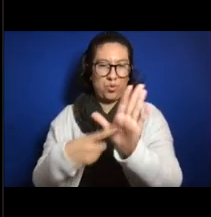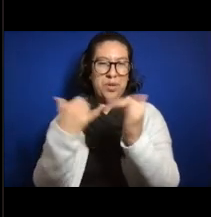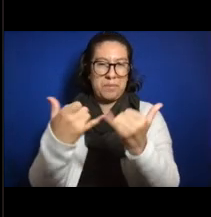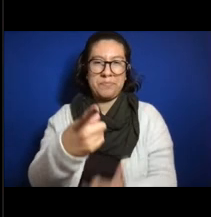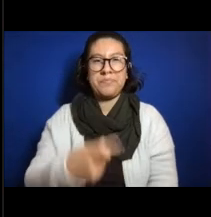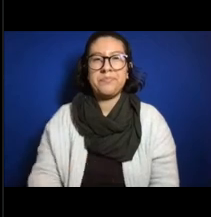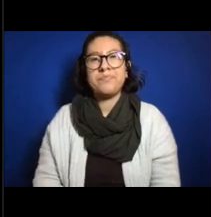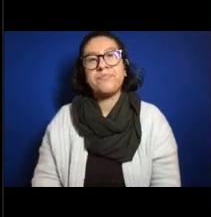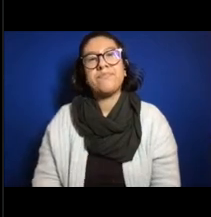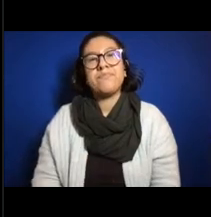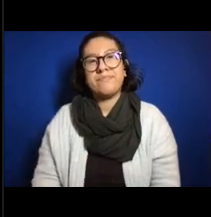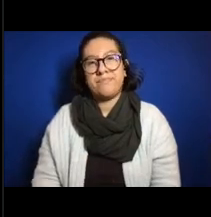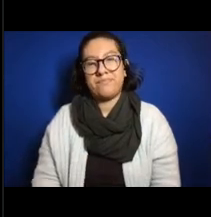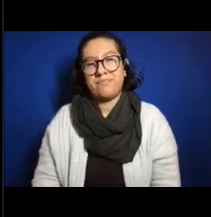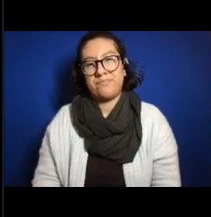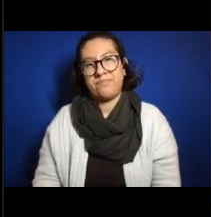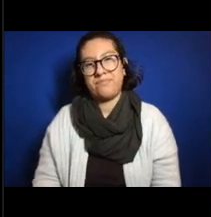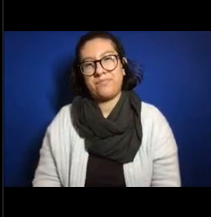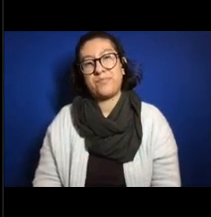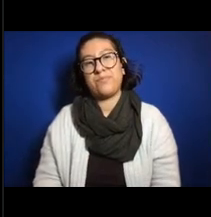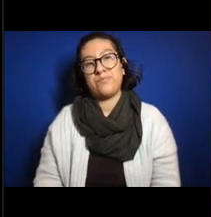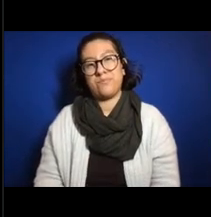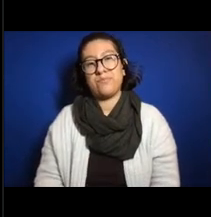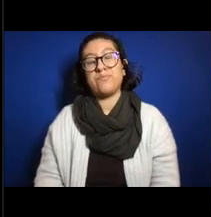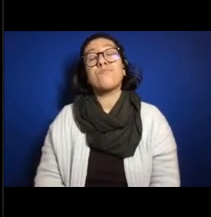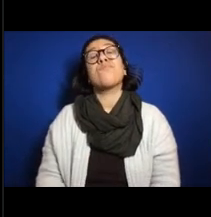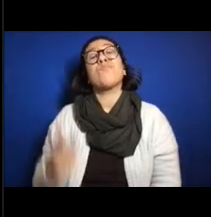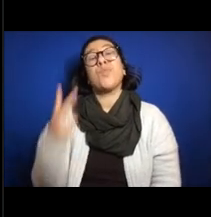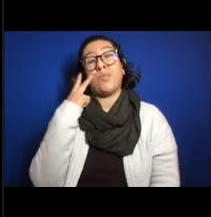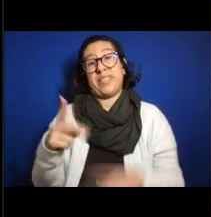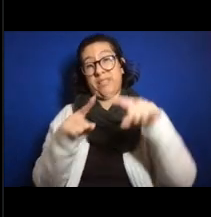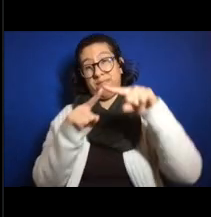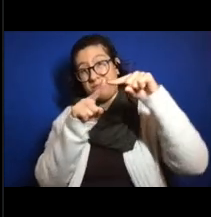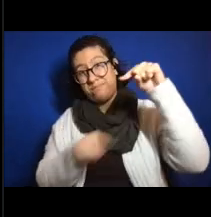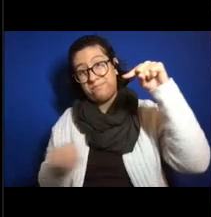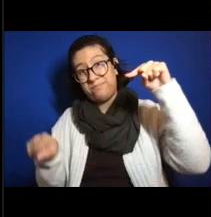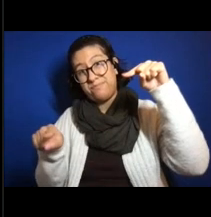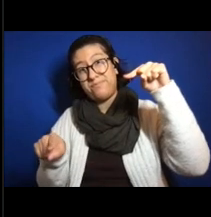You can see that a lot of these low lying areas that were inhabiting where